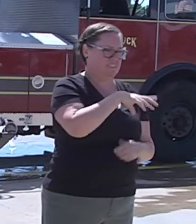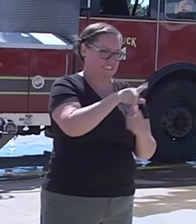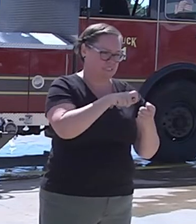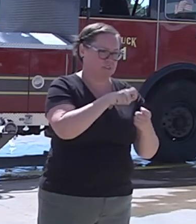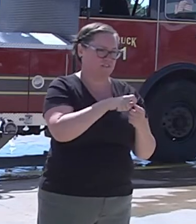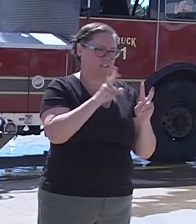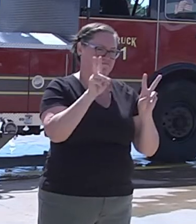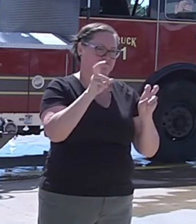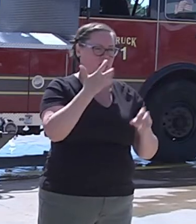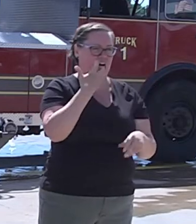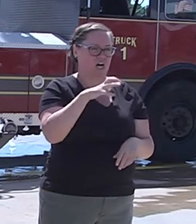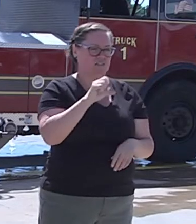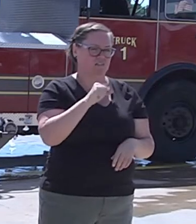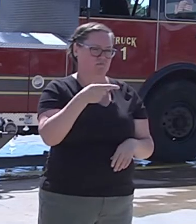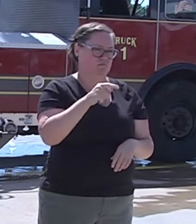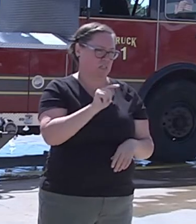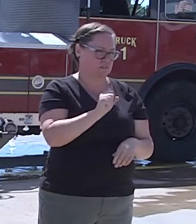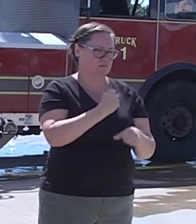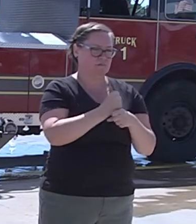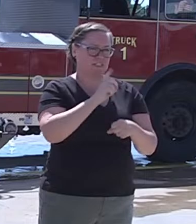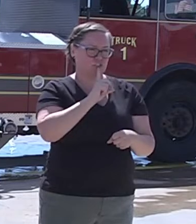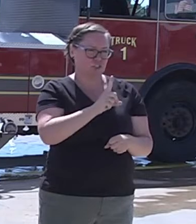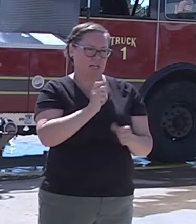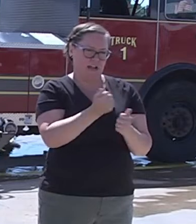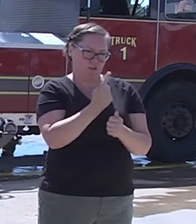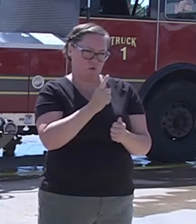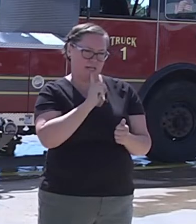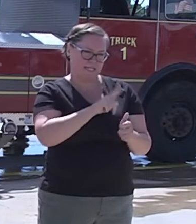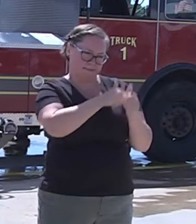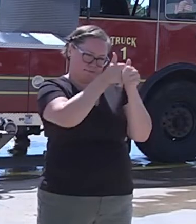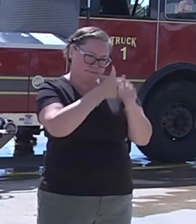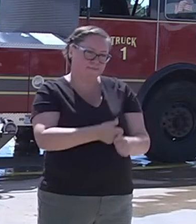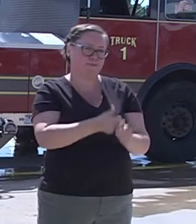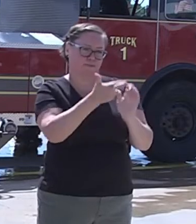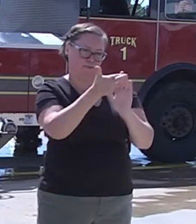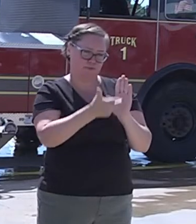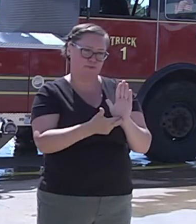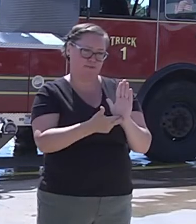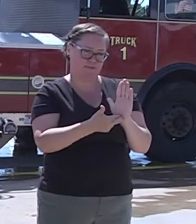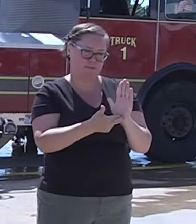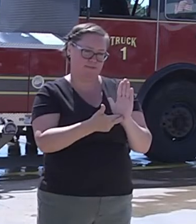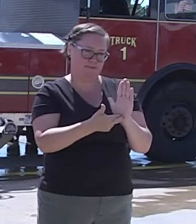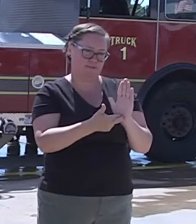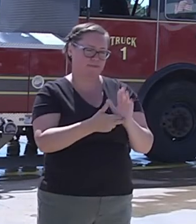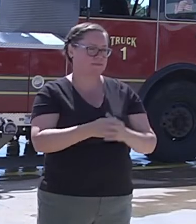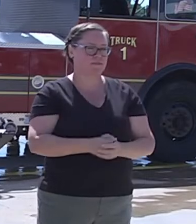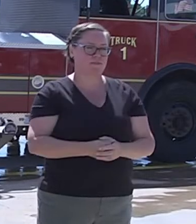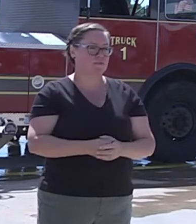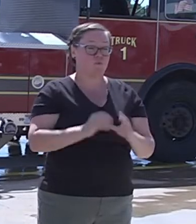the city to make sure that everyone is abiding by the ordinance there will be no warnings everything